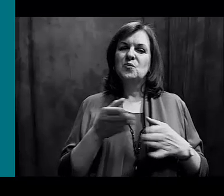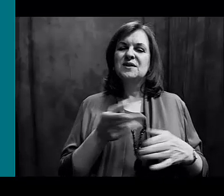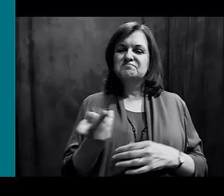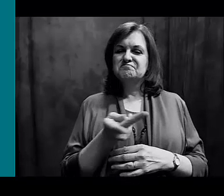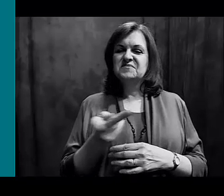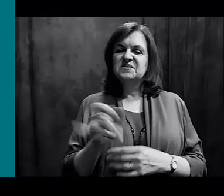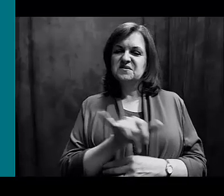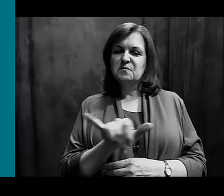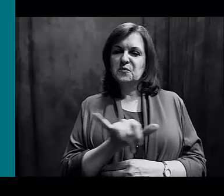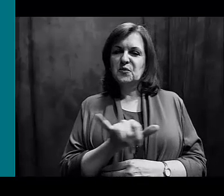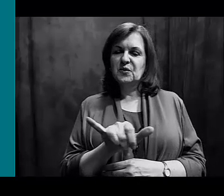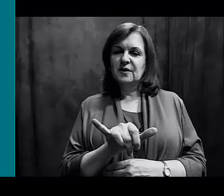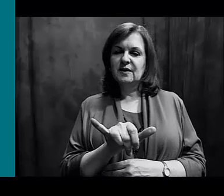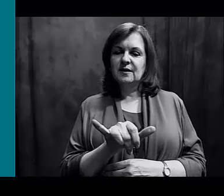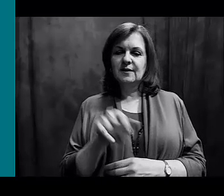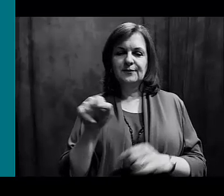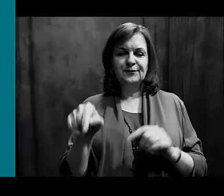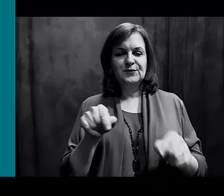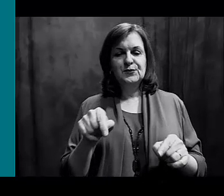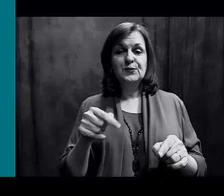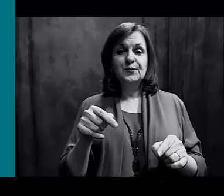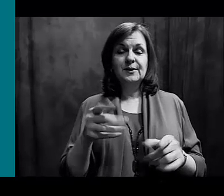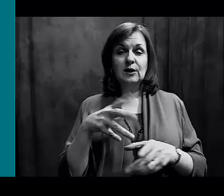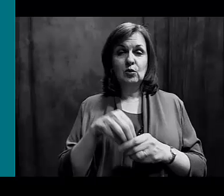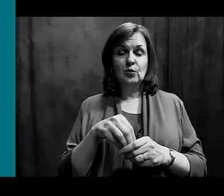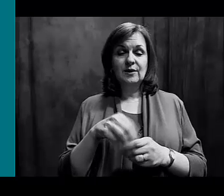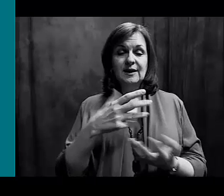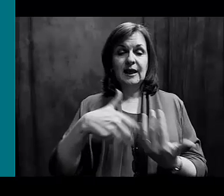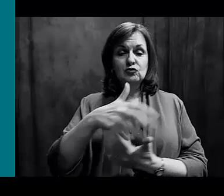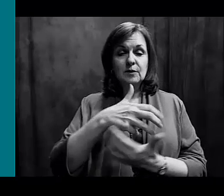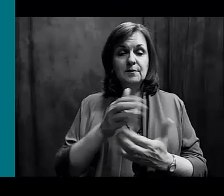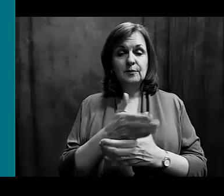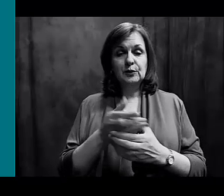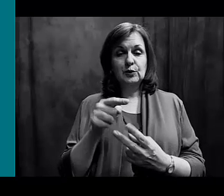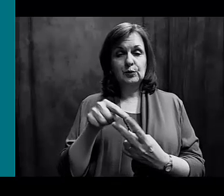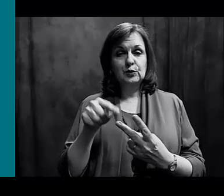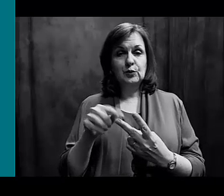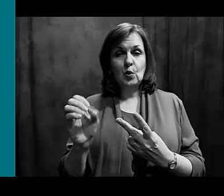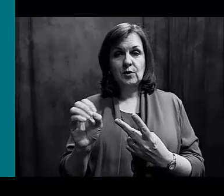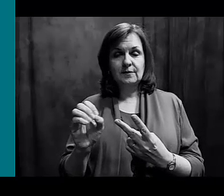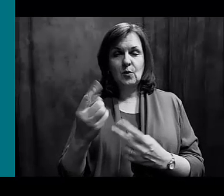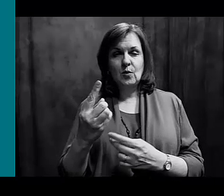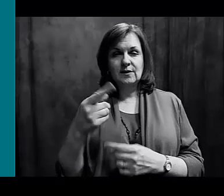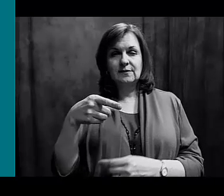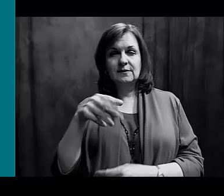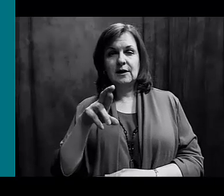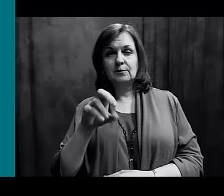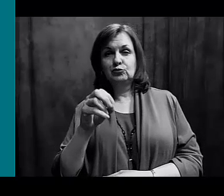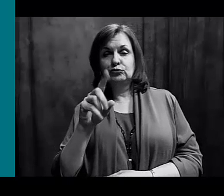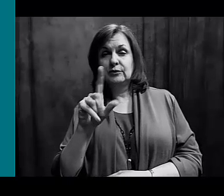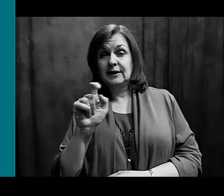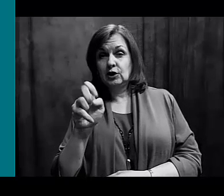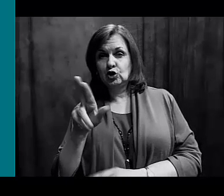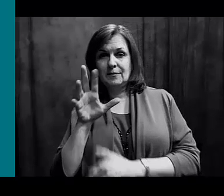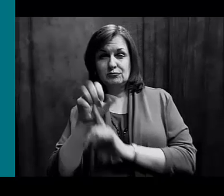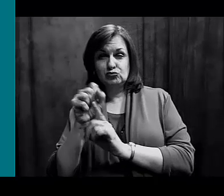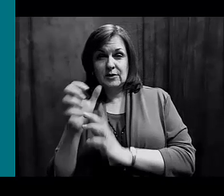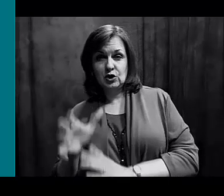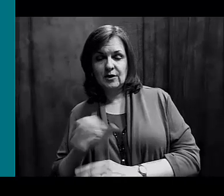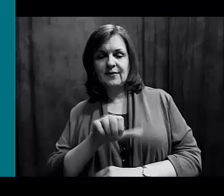at an interaction between two organisms one being a predator type and one being the prey type